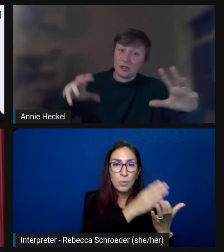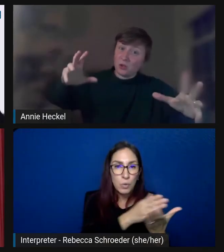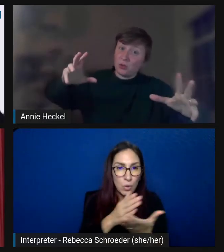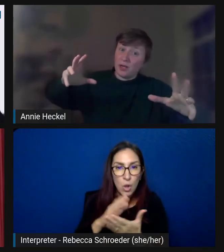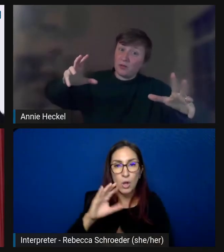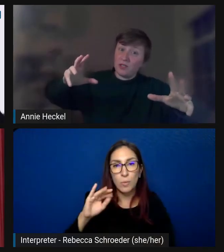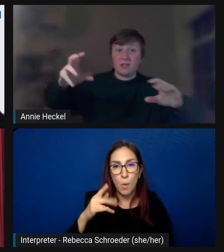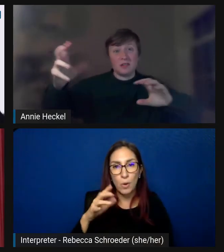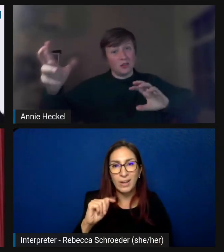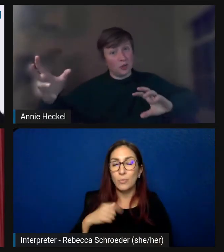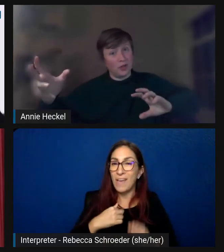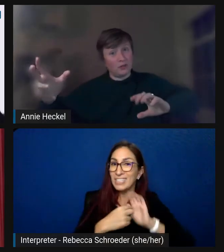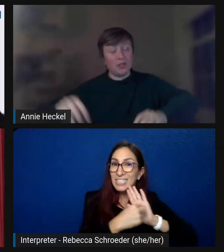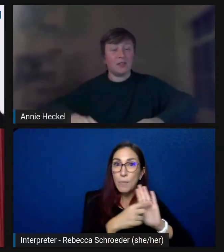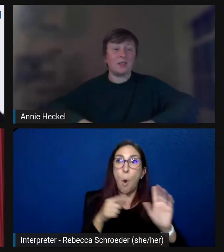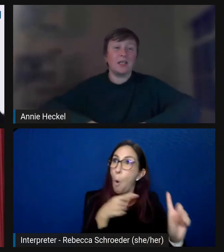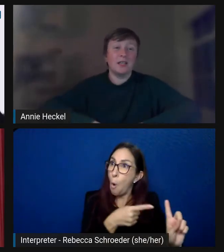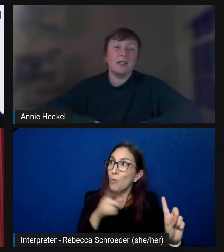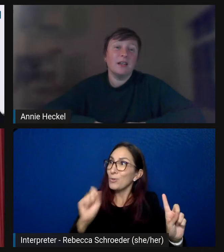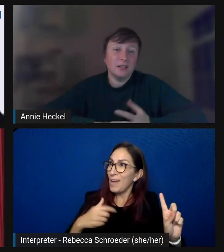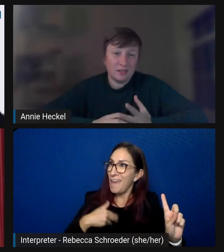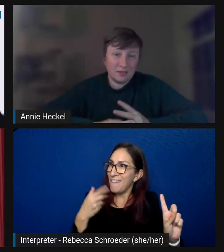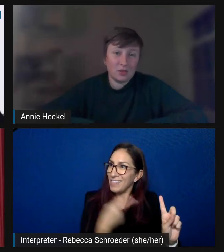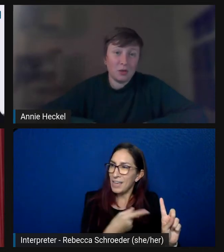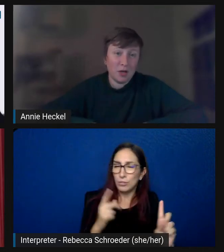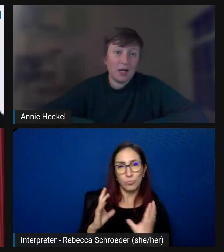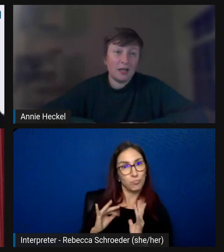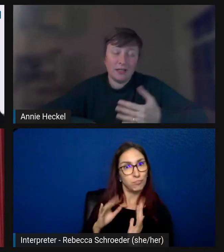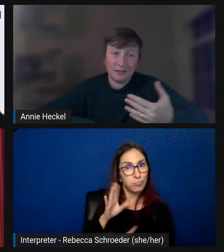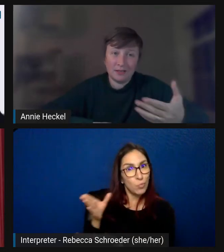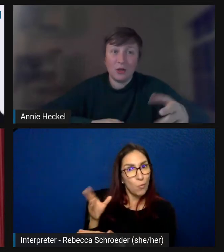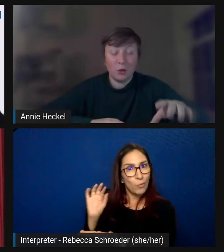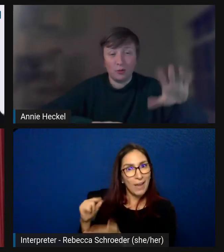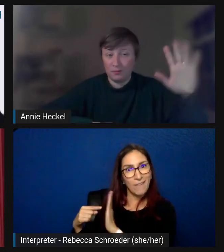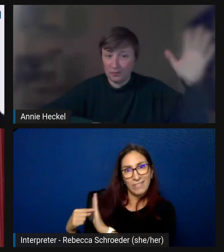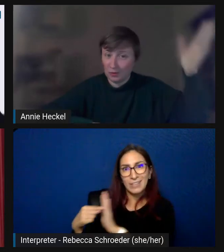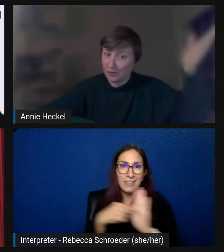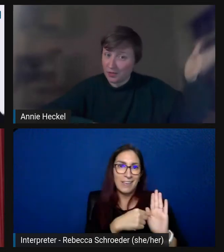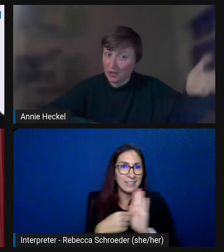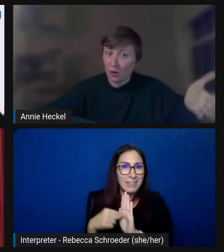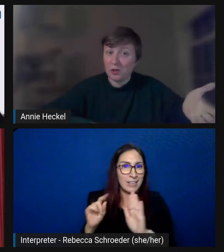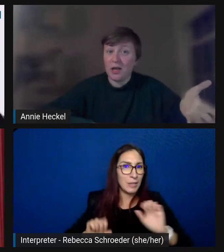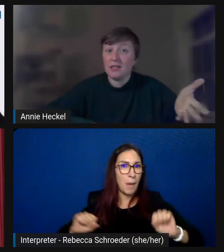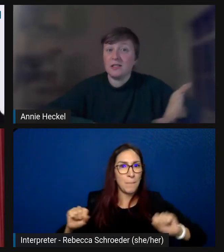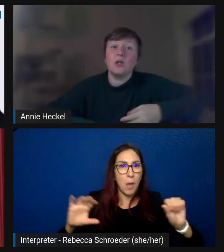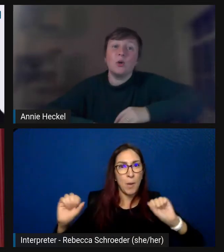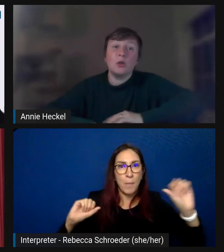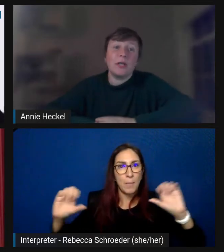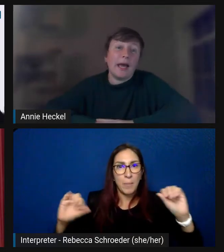you can have this, you can have this. They've got things that our clients can go look at